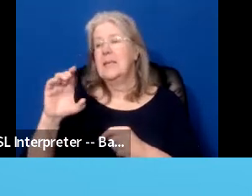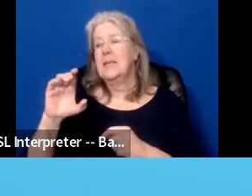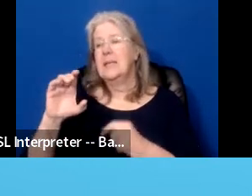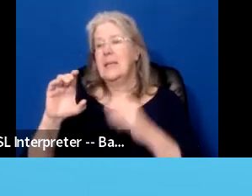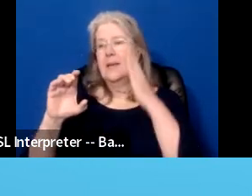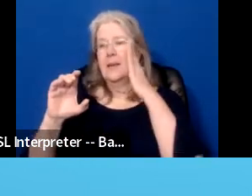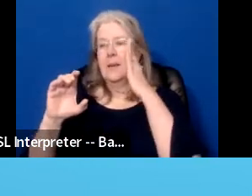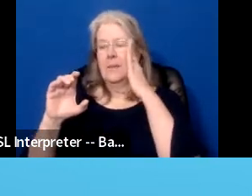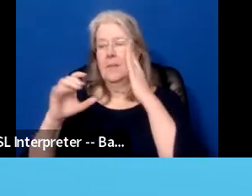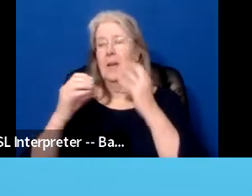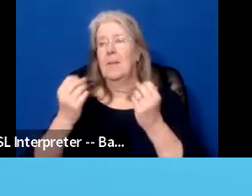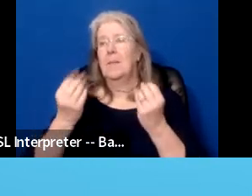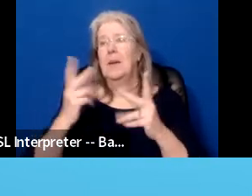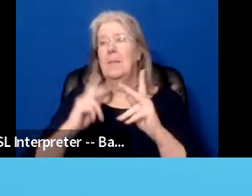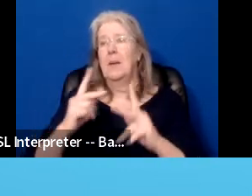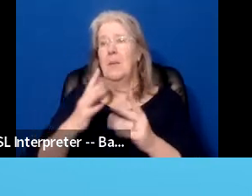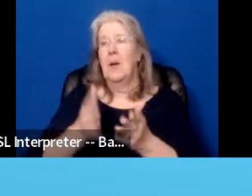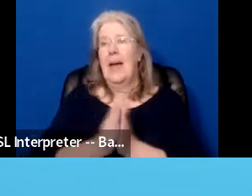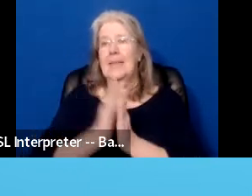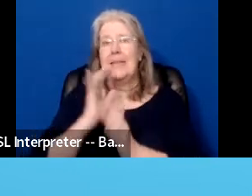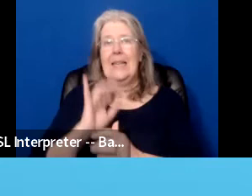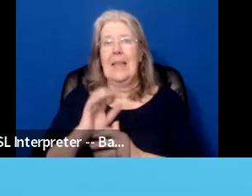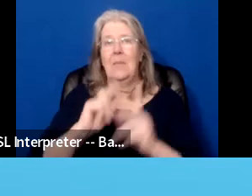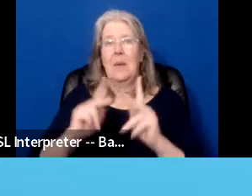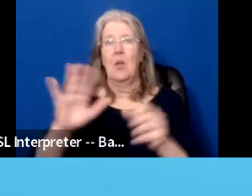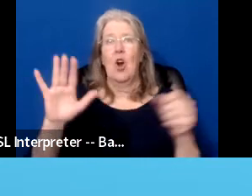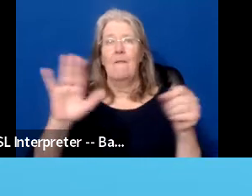people to make sure that they're fully vaccinated before